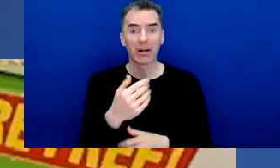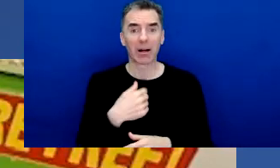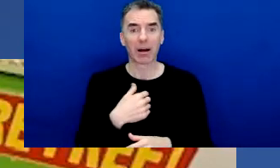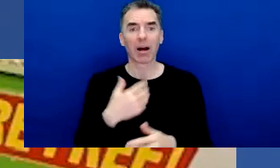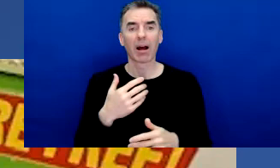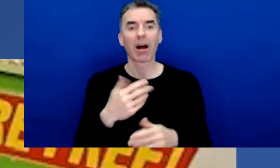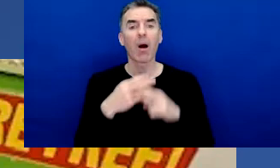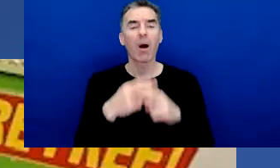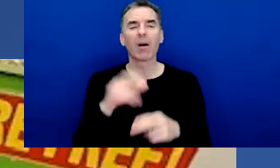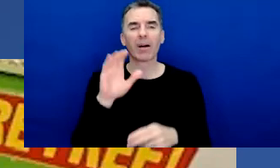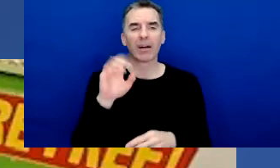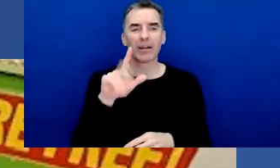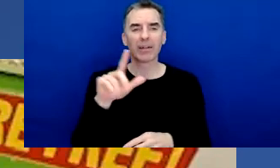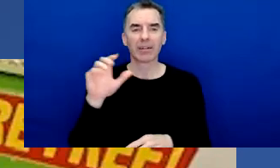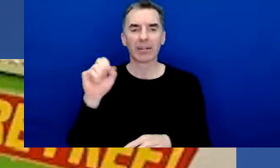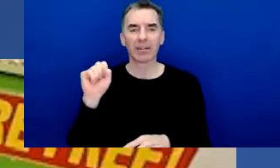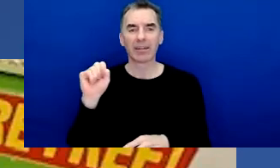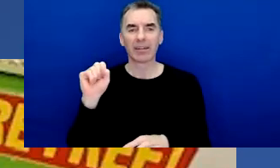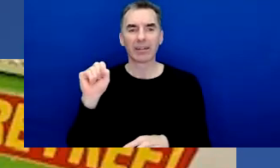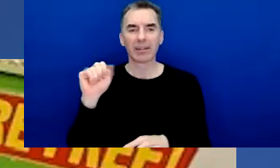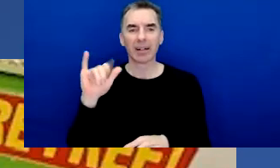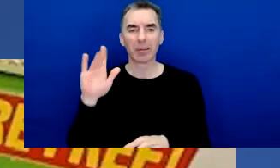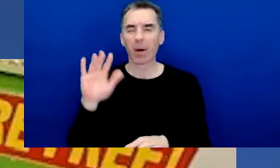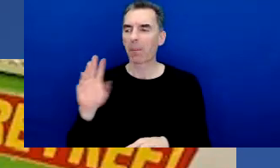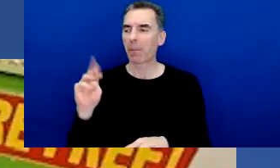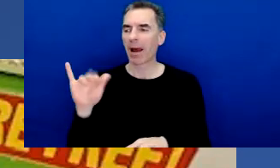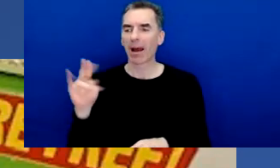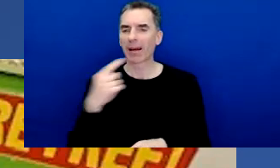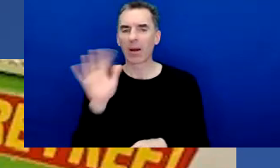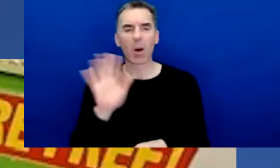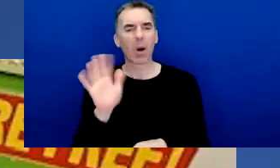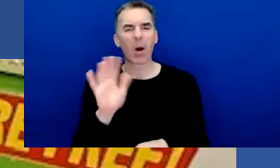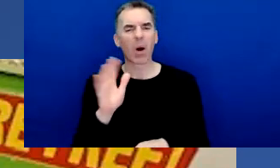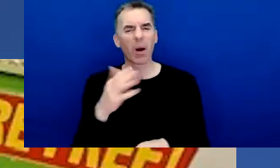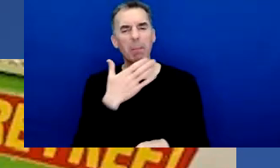But then, of course, Healthy Mary Ann says, Oh, we need to do smoothies or something healthy.